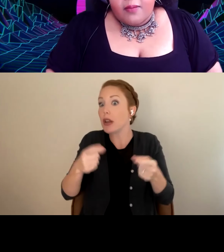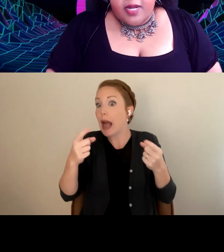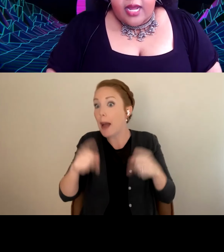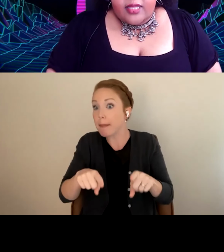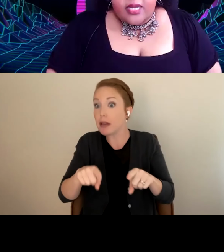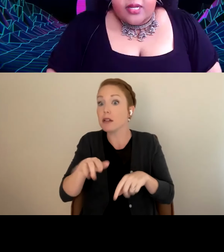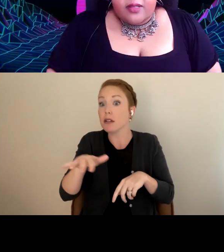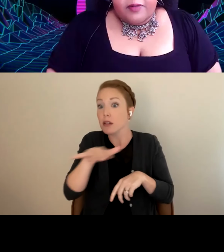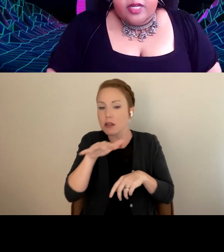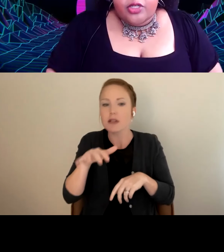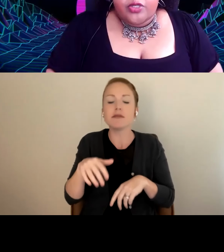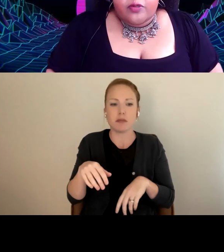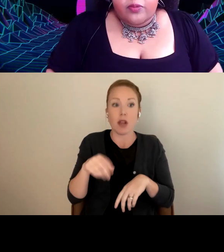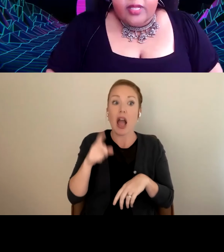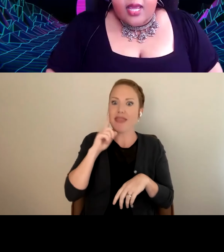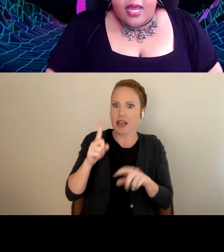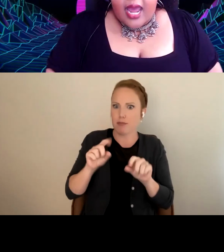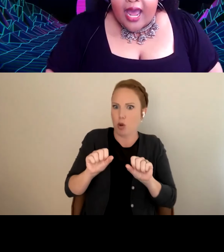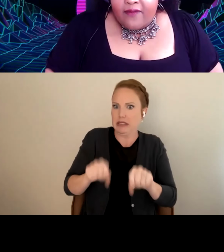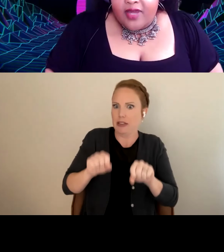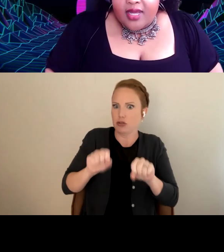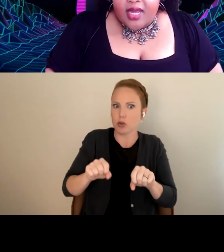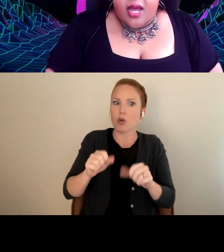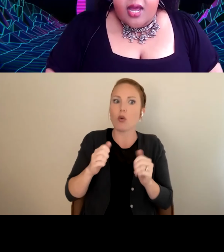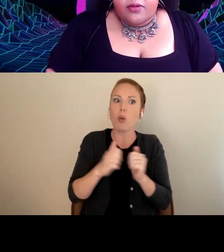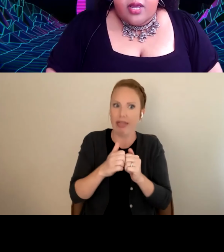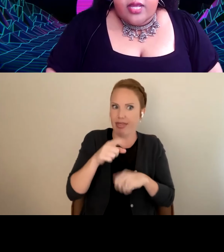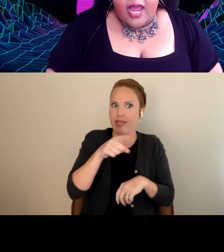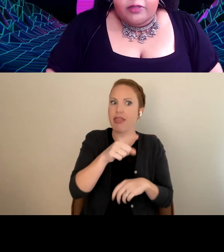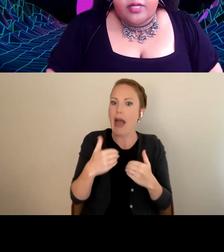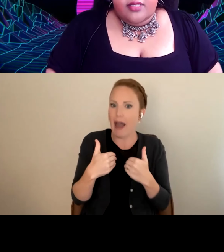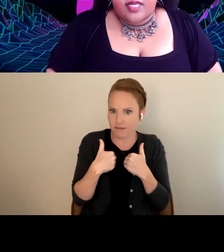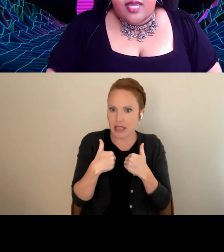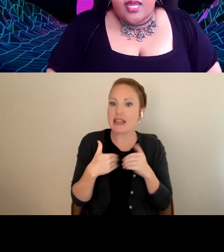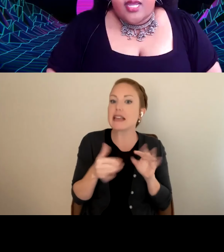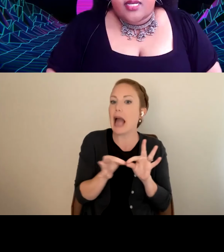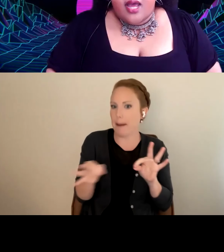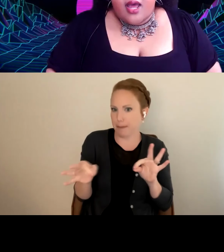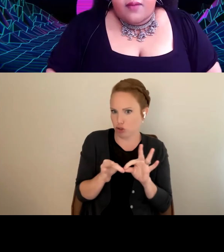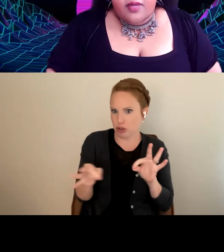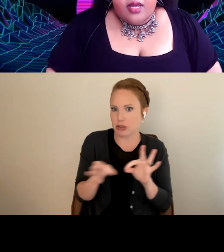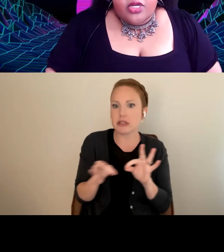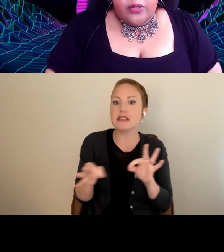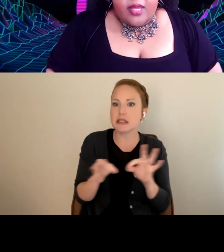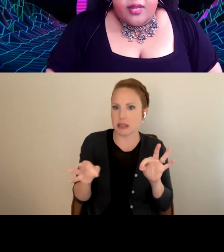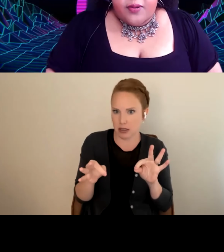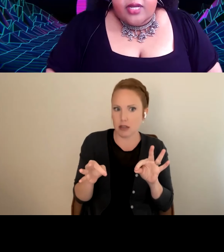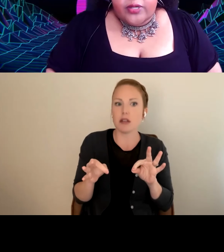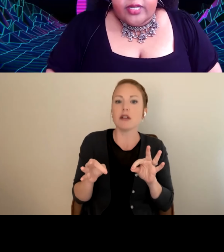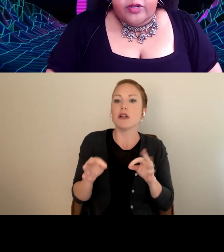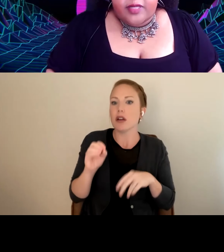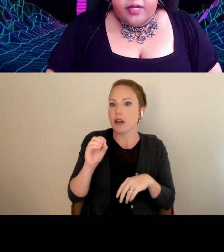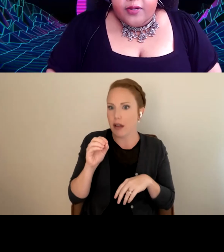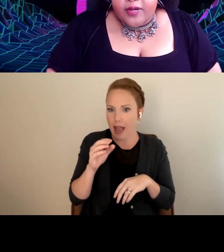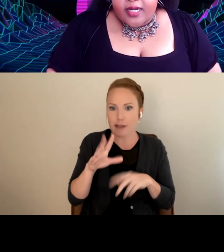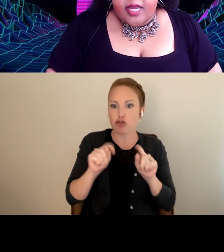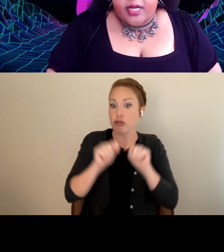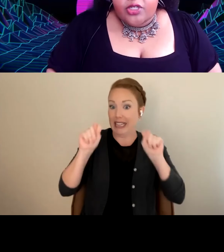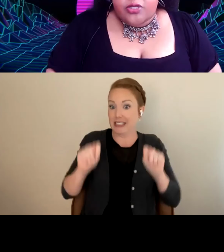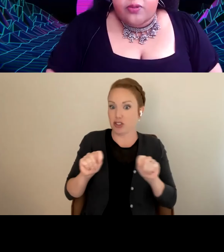but I think the potentials with having captions and transcripts integrated into